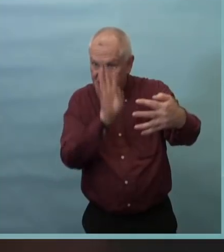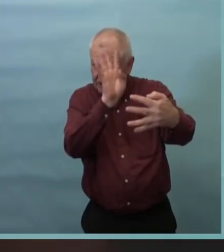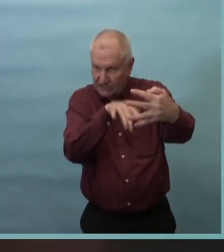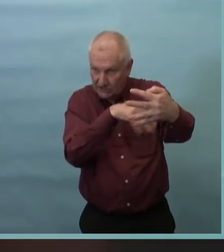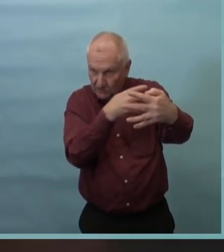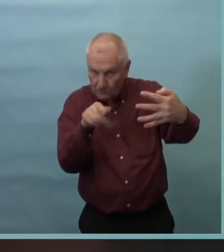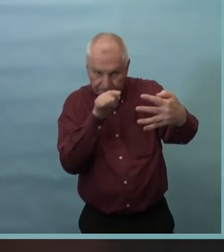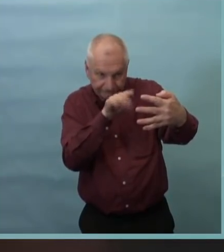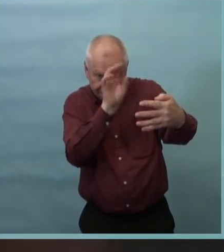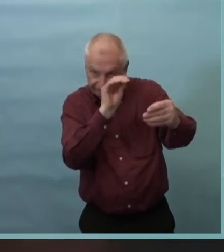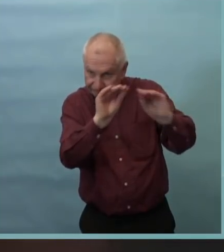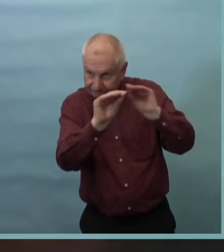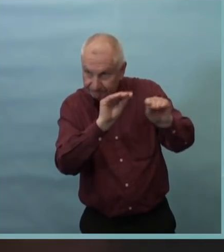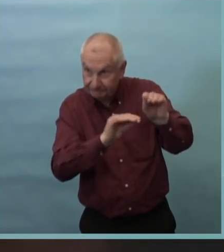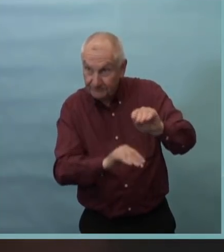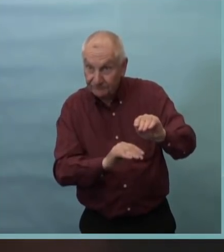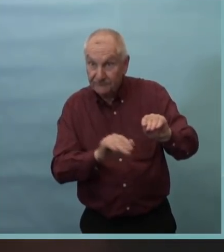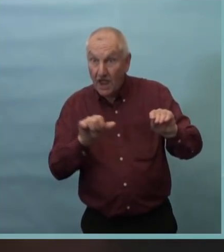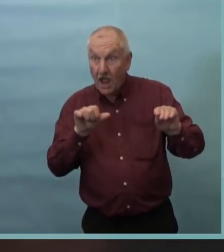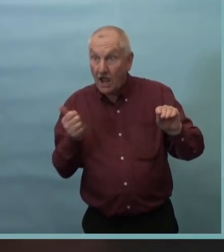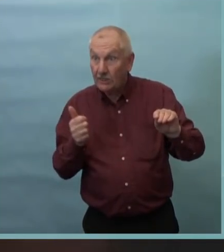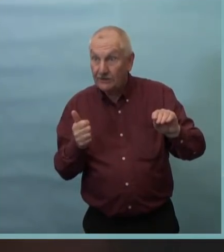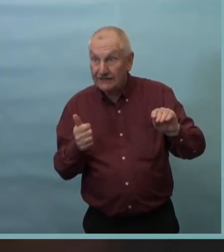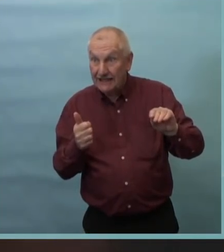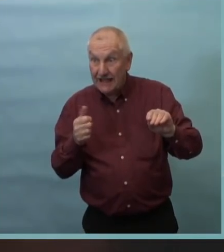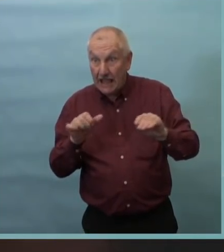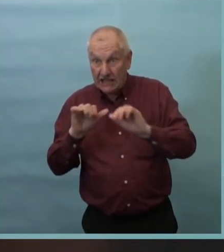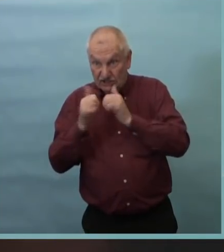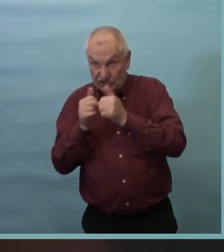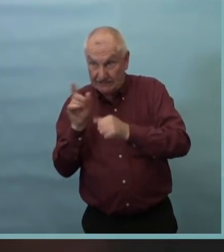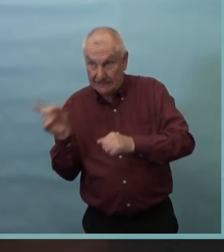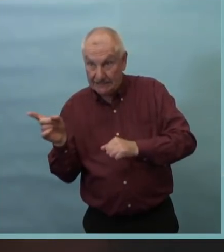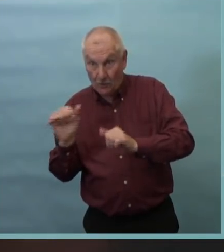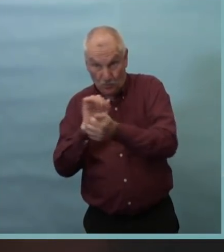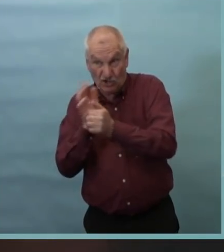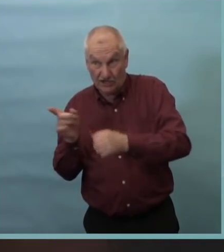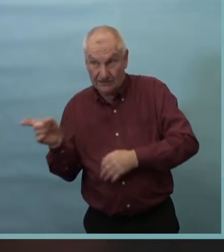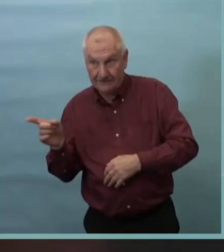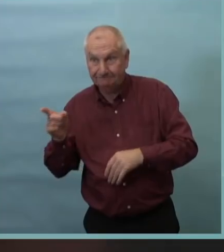also include them in that to make sure that services are not disrupted and